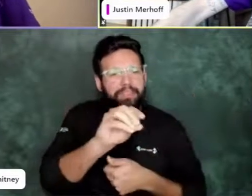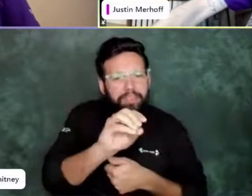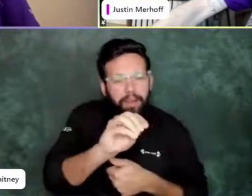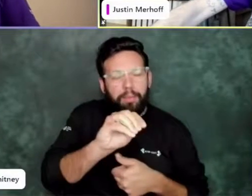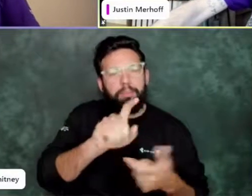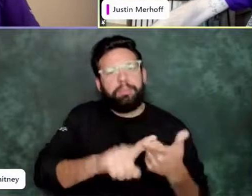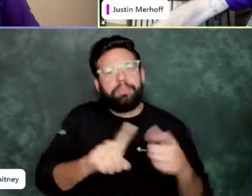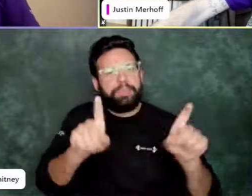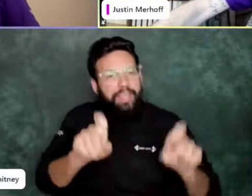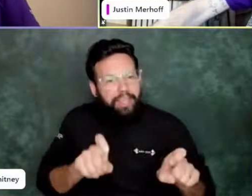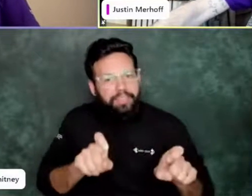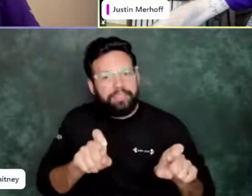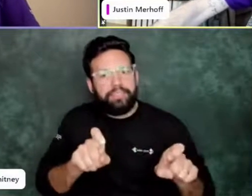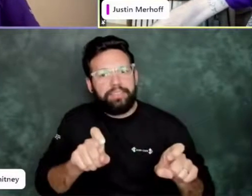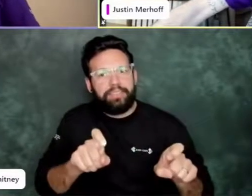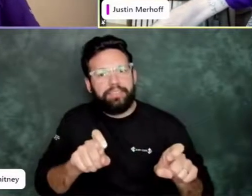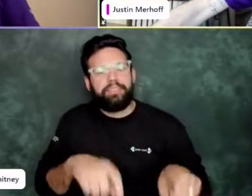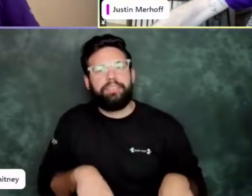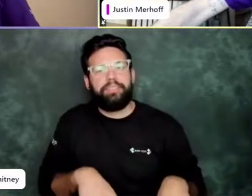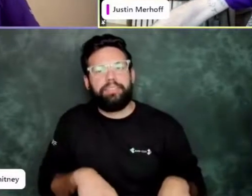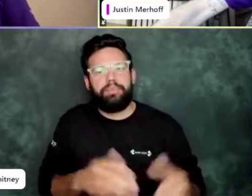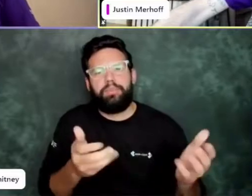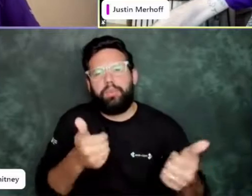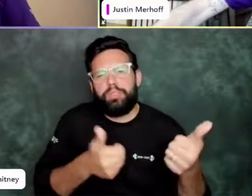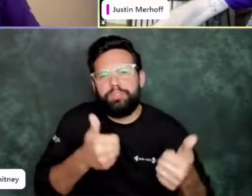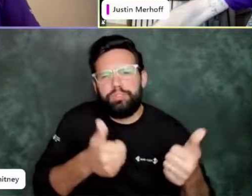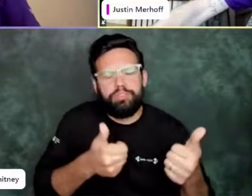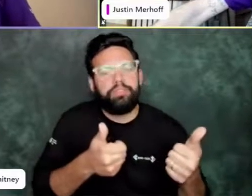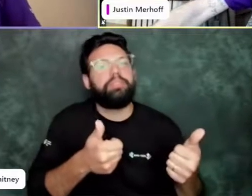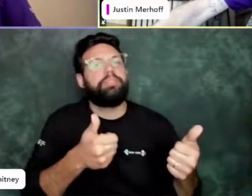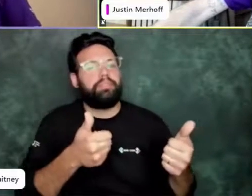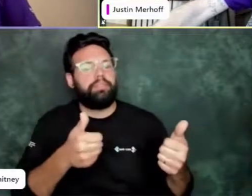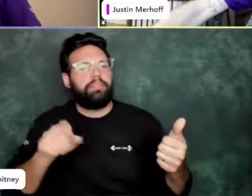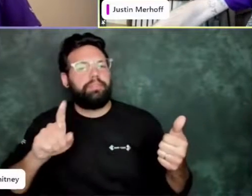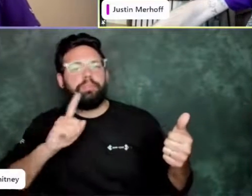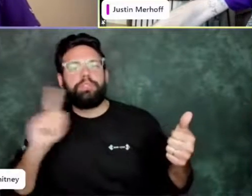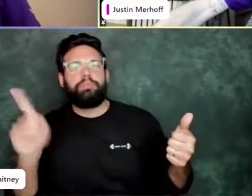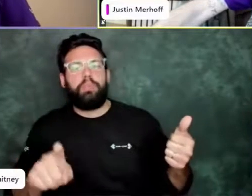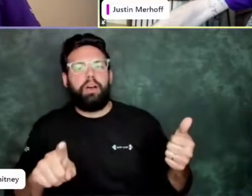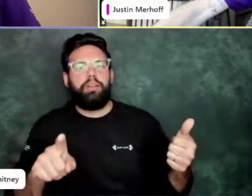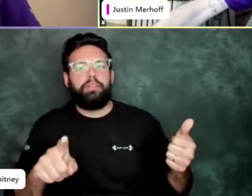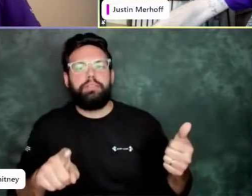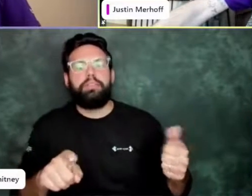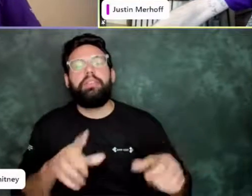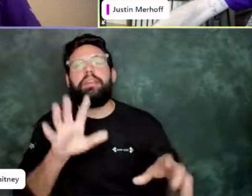And Dylan responded with, "Result data is sent. This includes small snippets of the HTML."